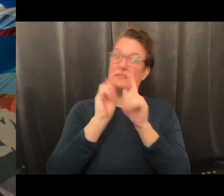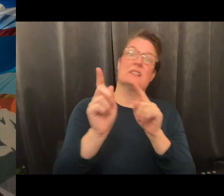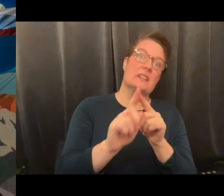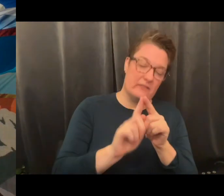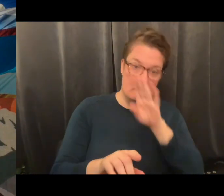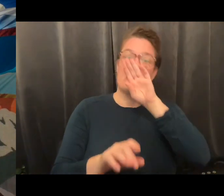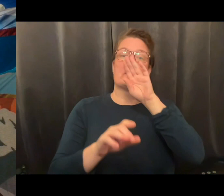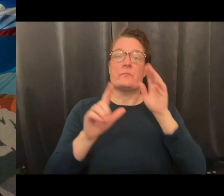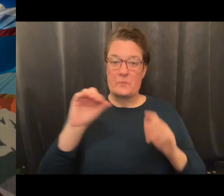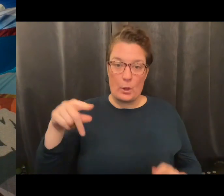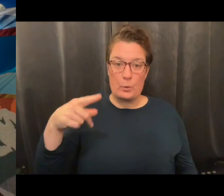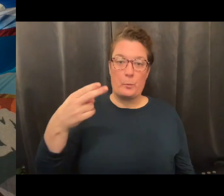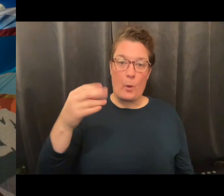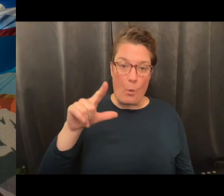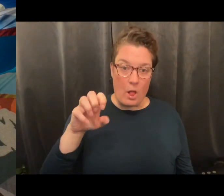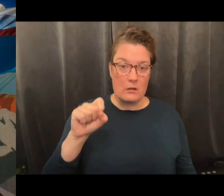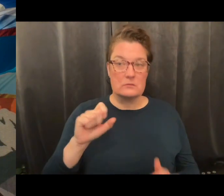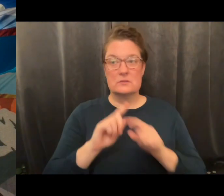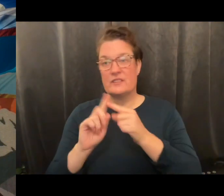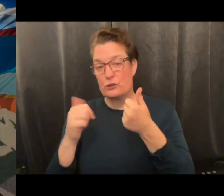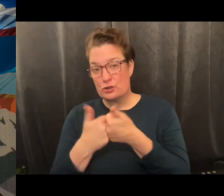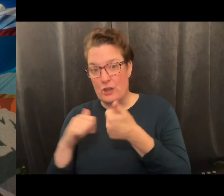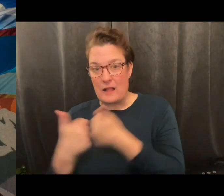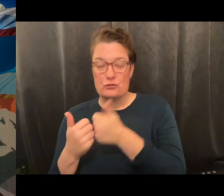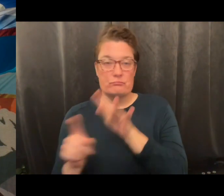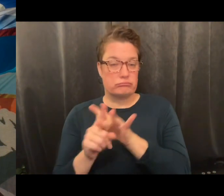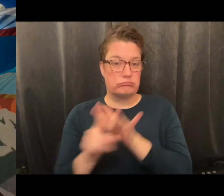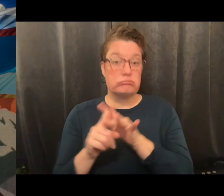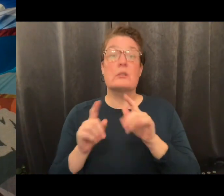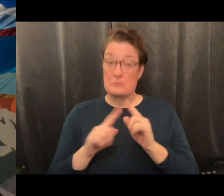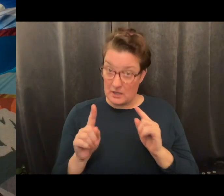but we've gotten some really wonderful direction and mentorship and support from